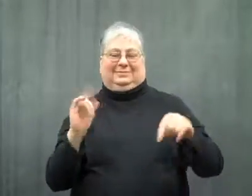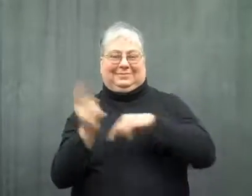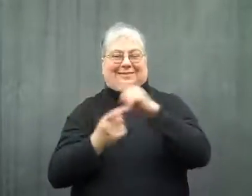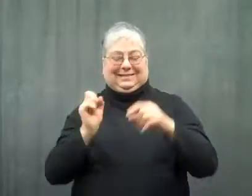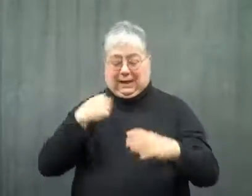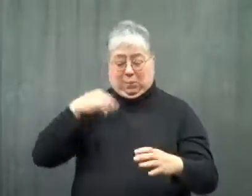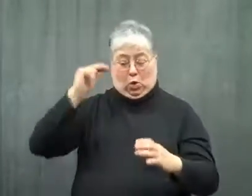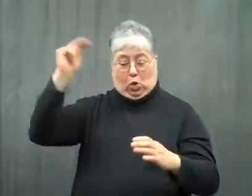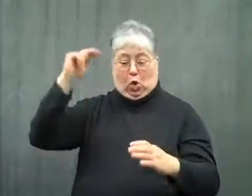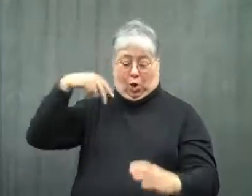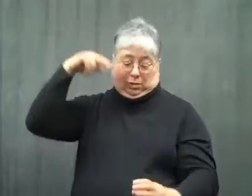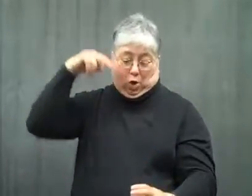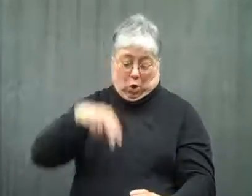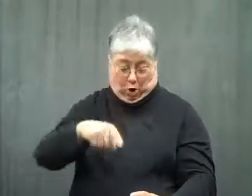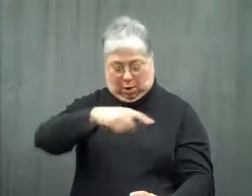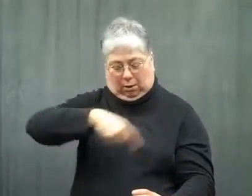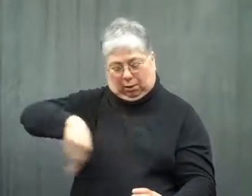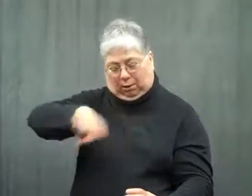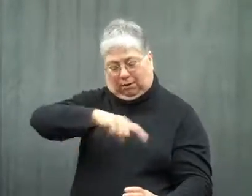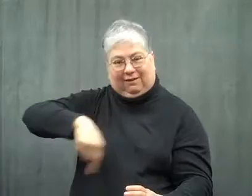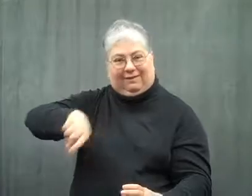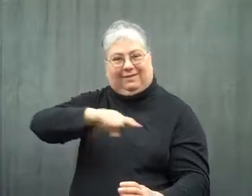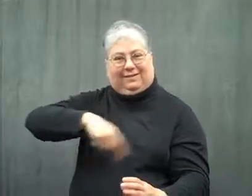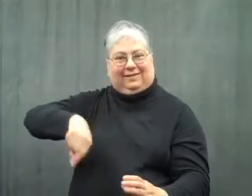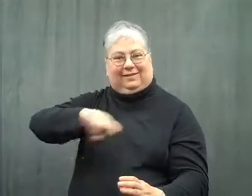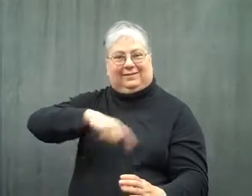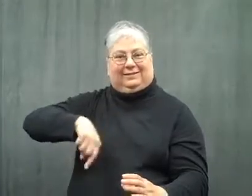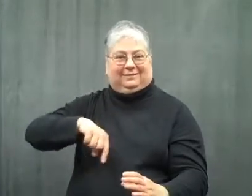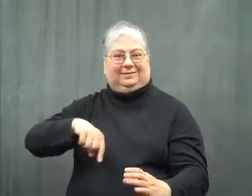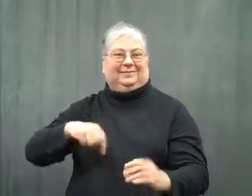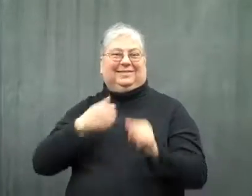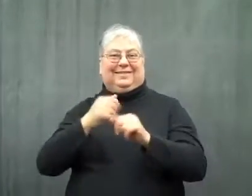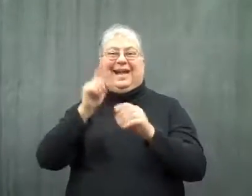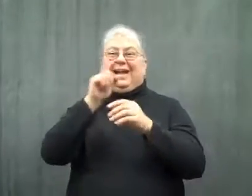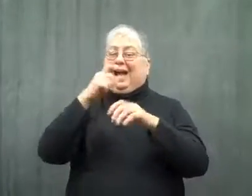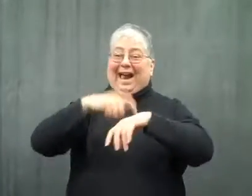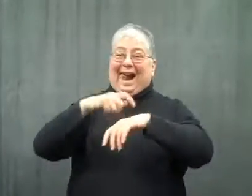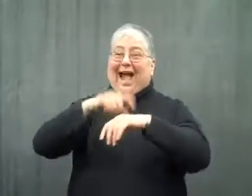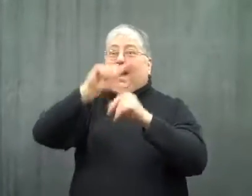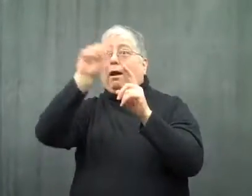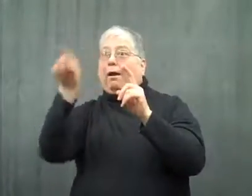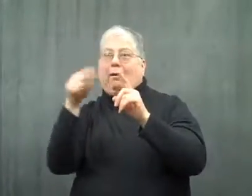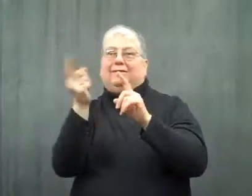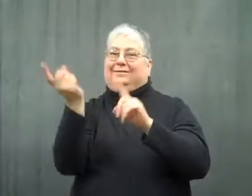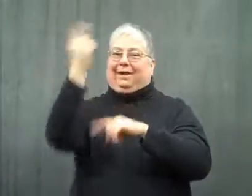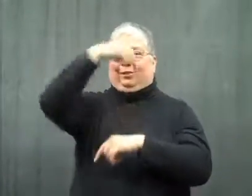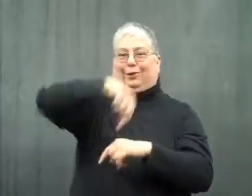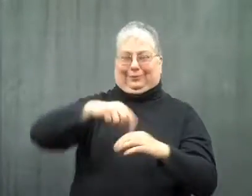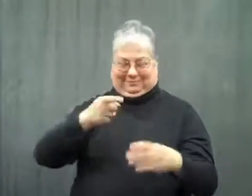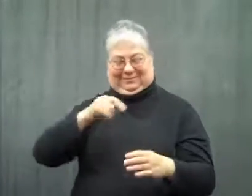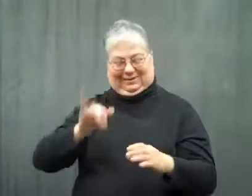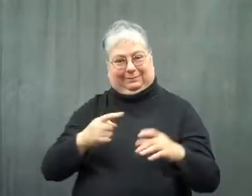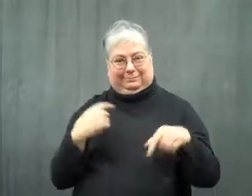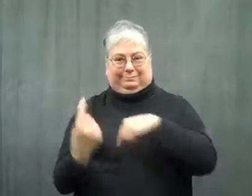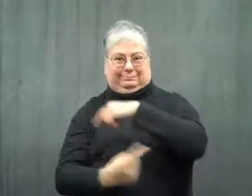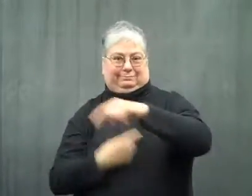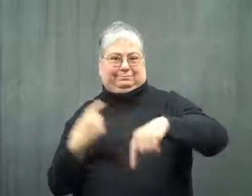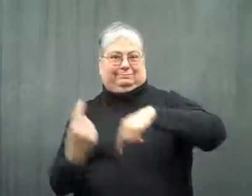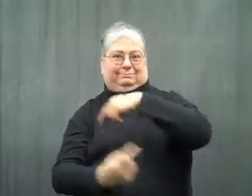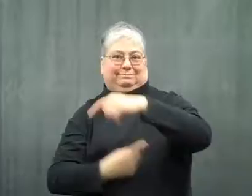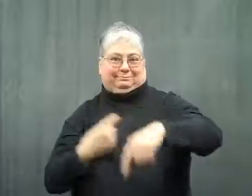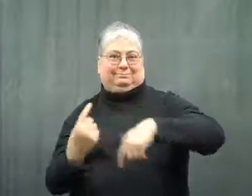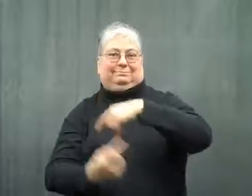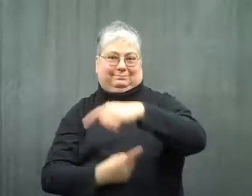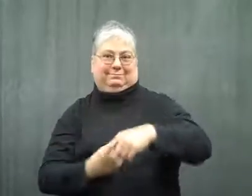If you're looking down at the North pole, it is rotating counter-clockwise.